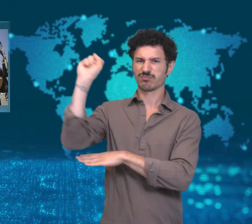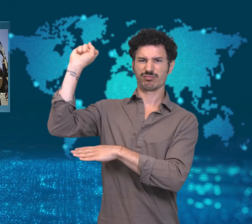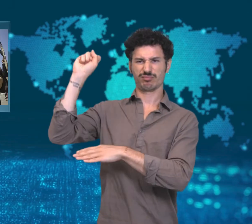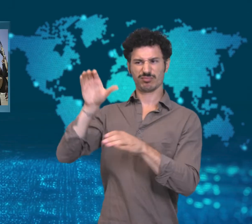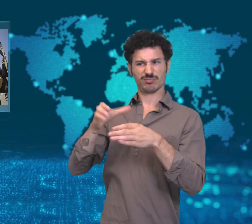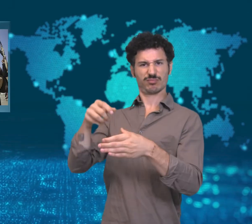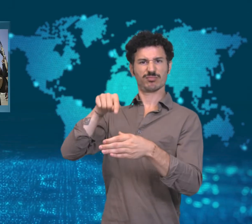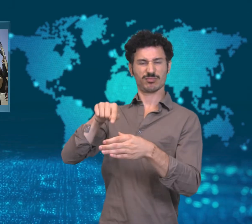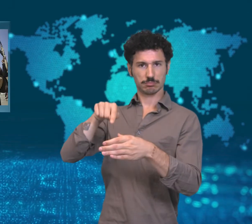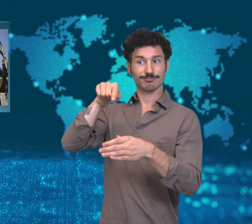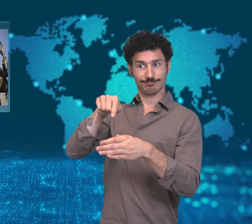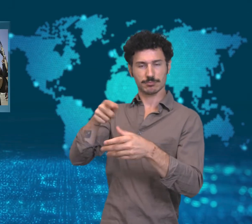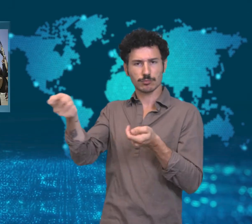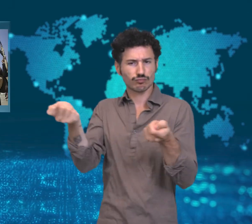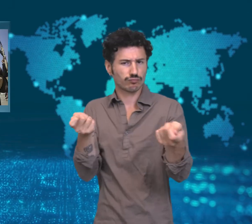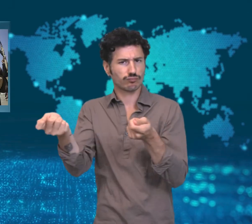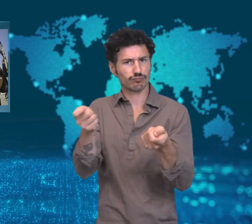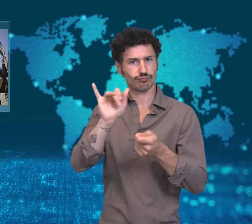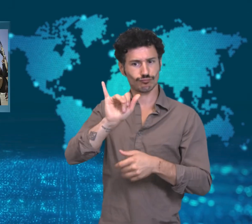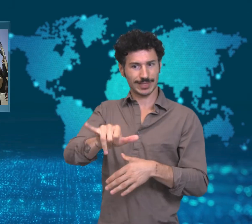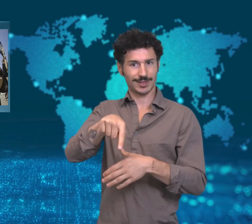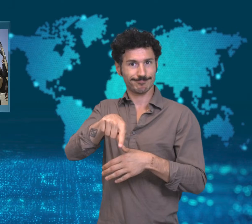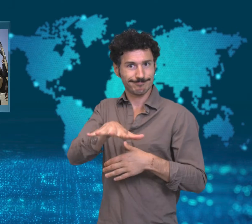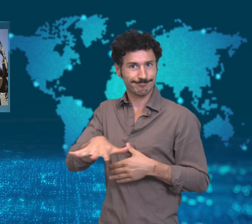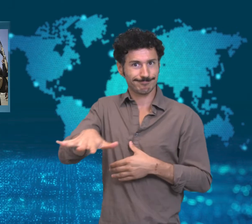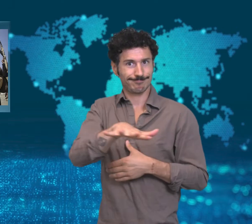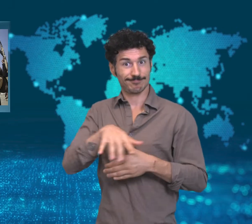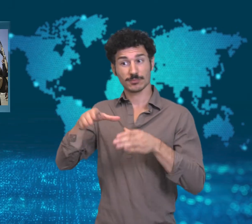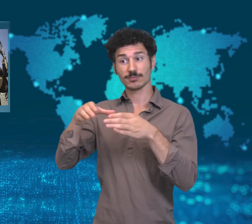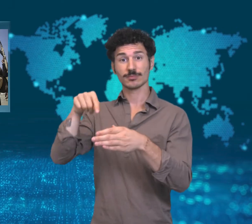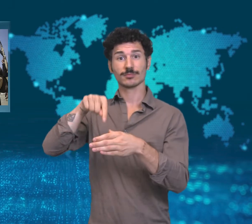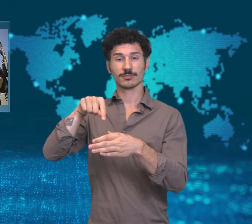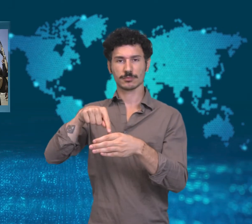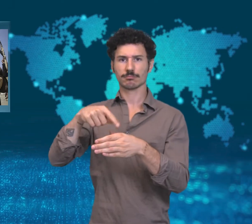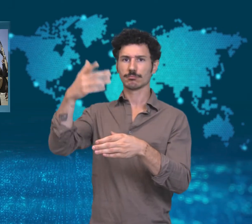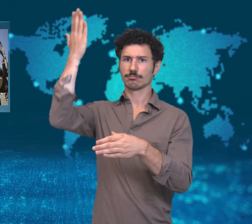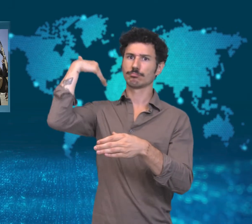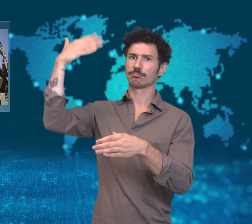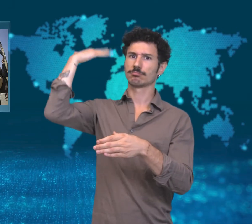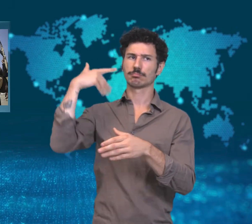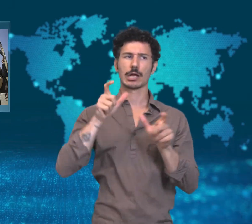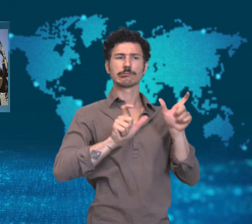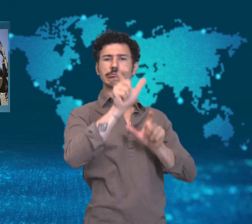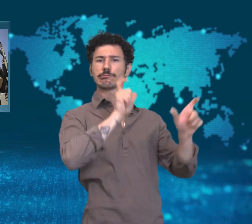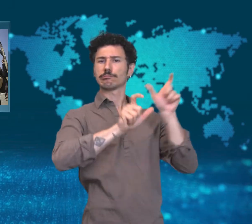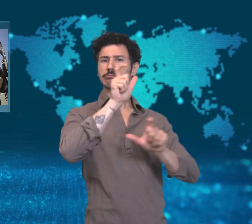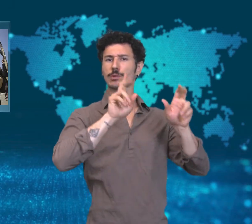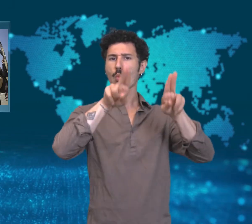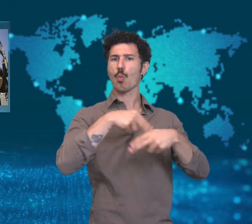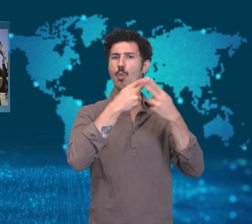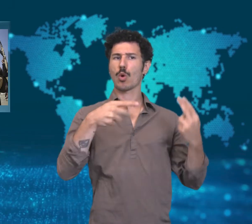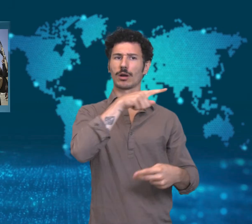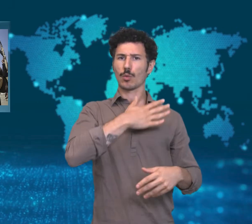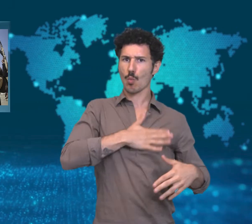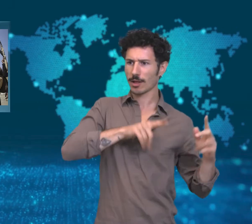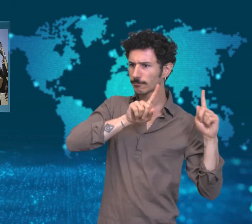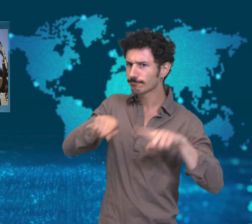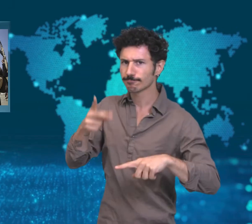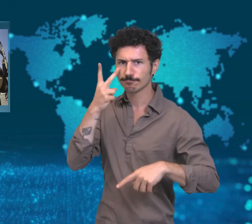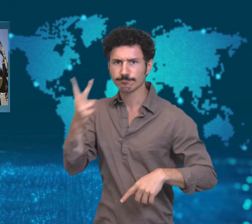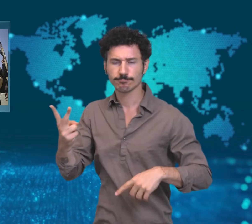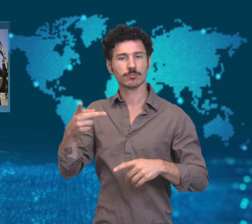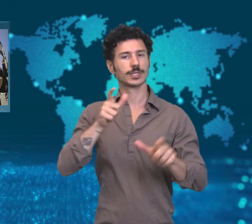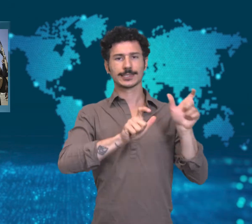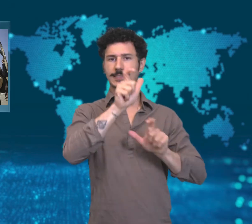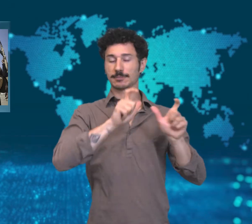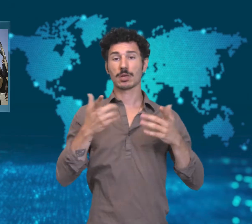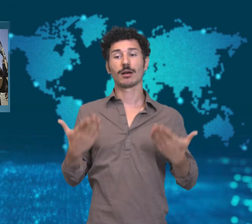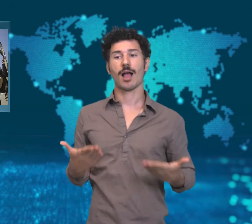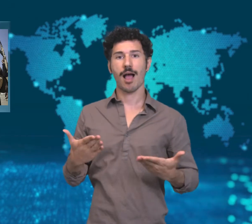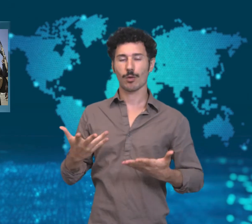On Sunday, a local rebel group that controls the area finally